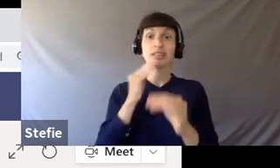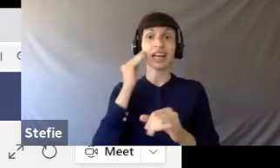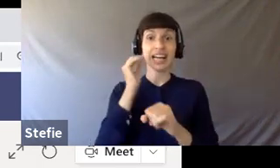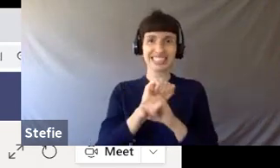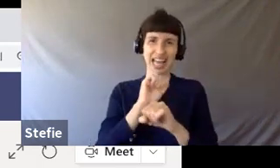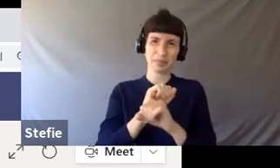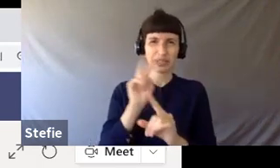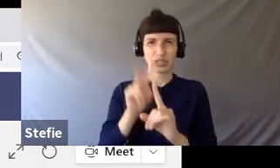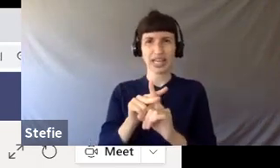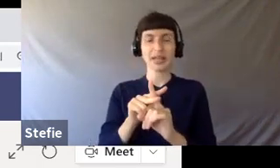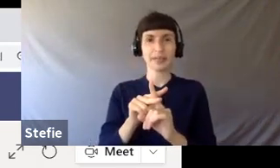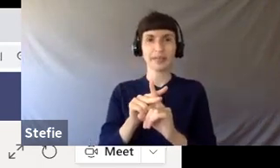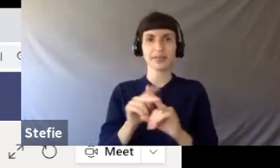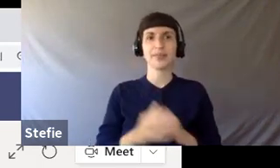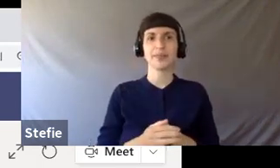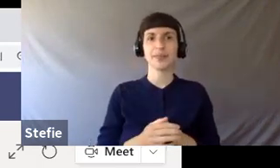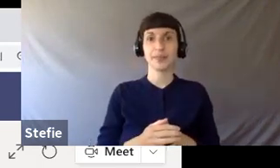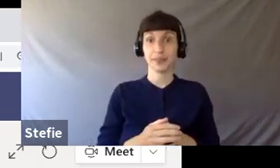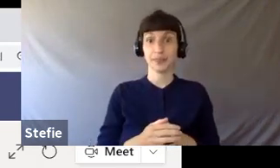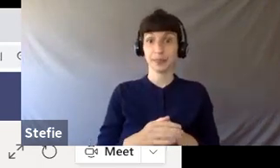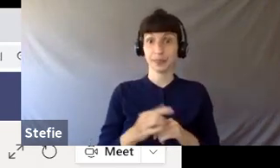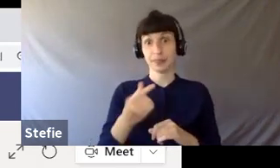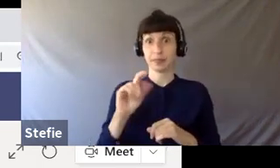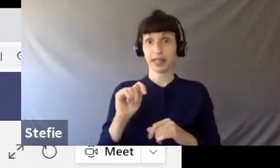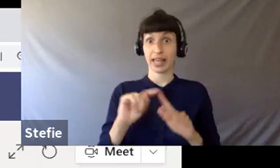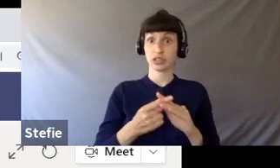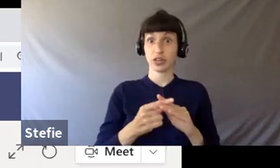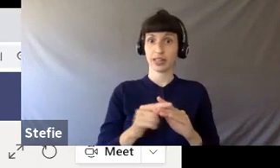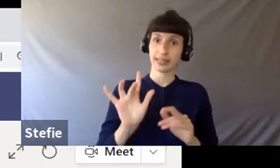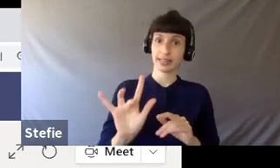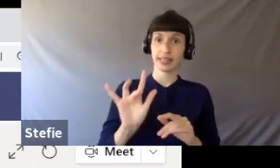The next one of where we will spend the majority of our time tomorrow is assignments;